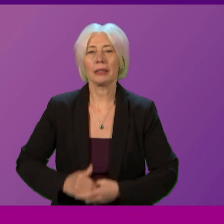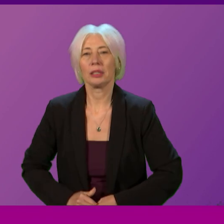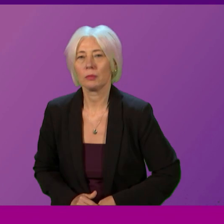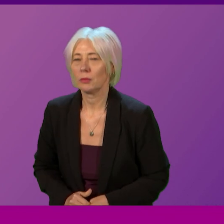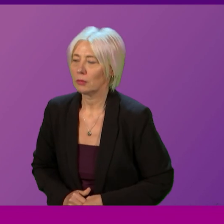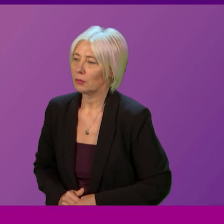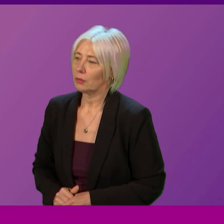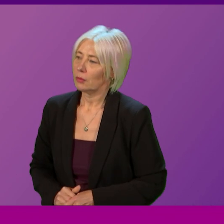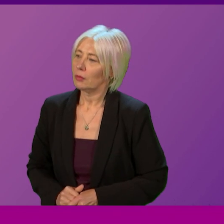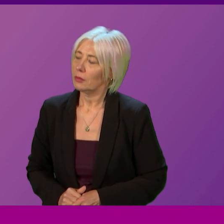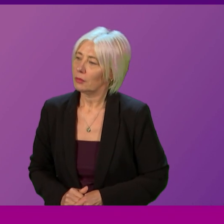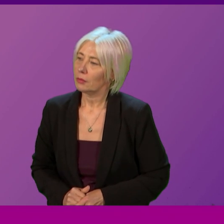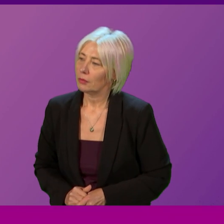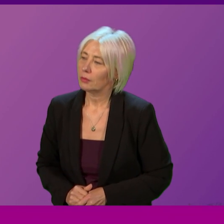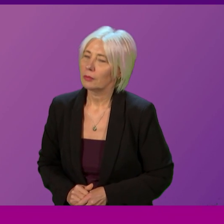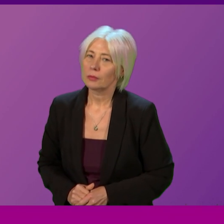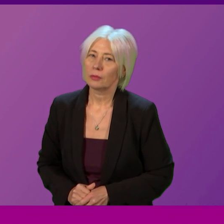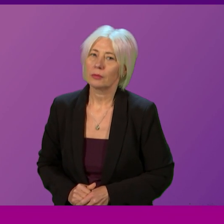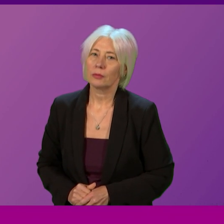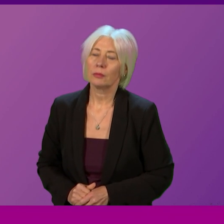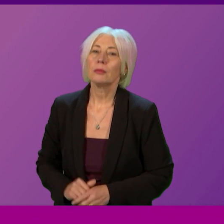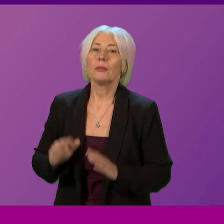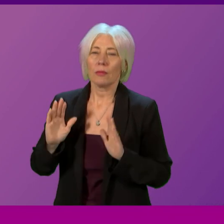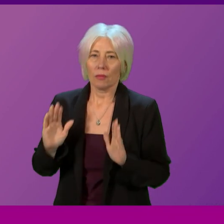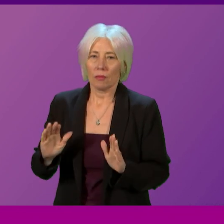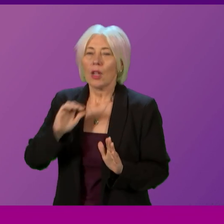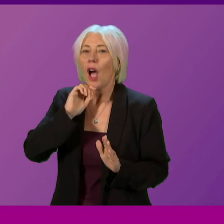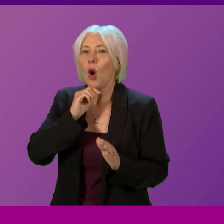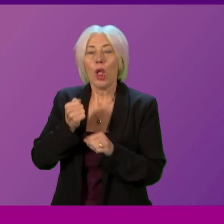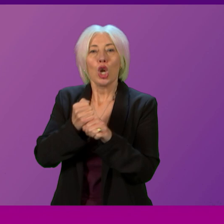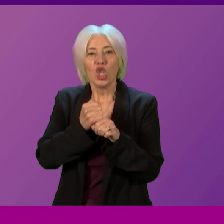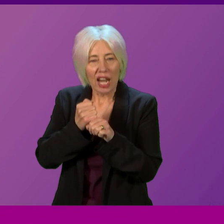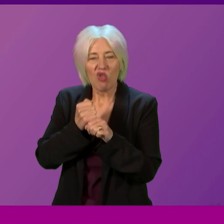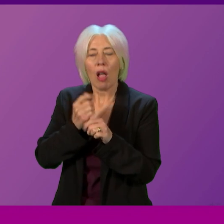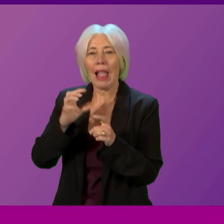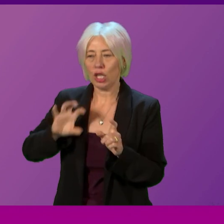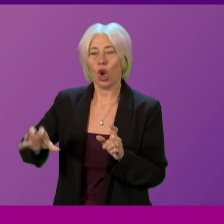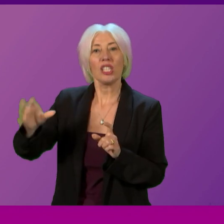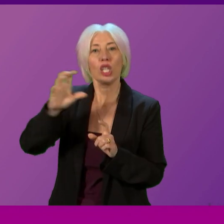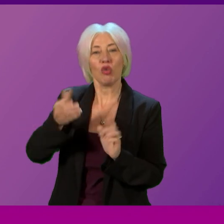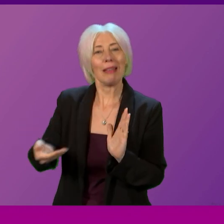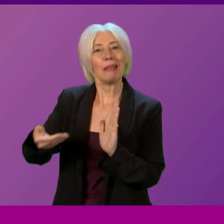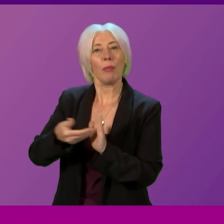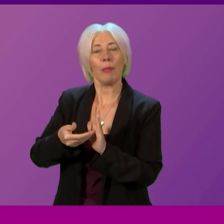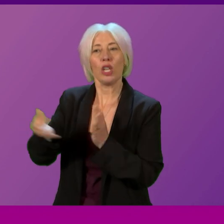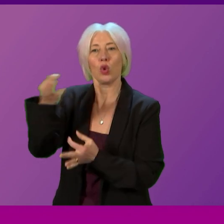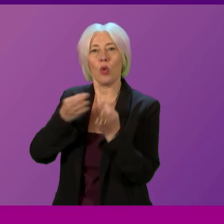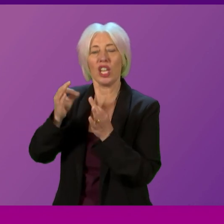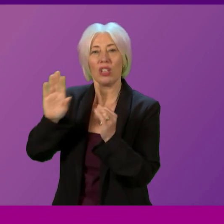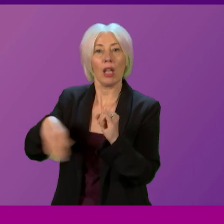I intend to take general and constituency supplementary questions after question 7.